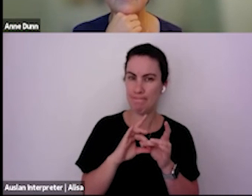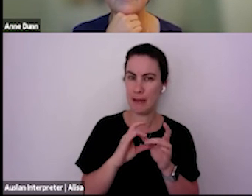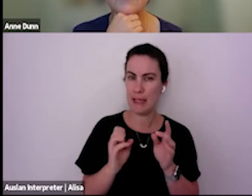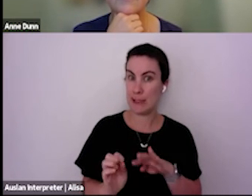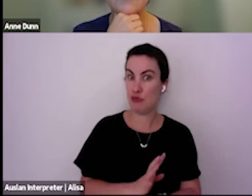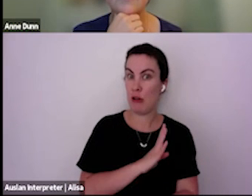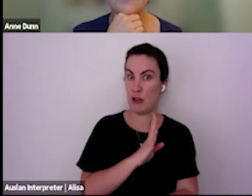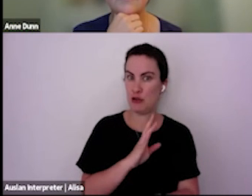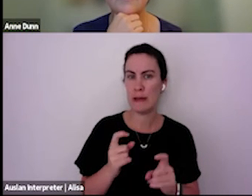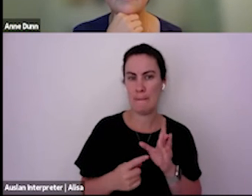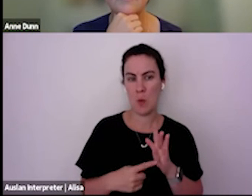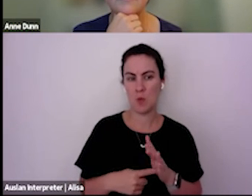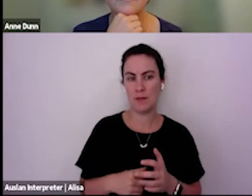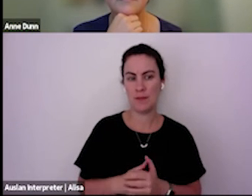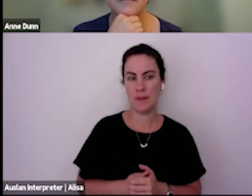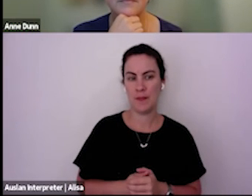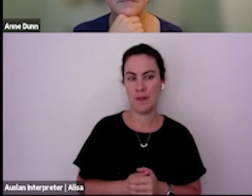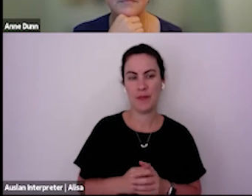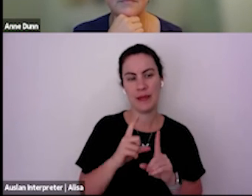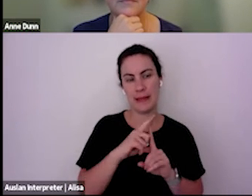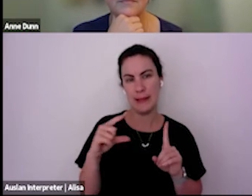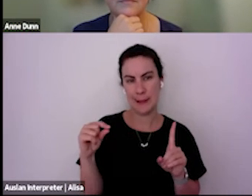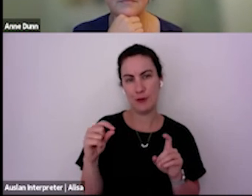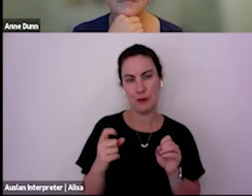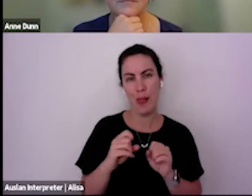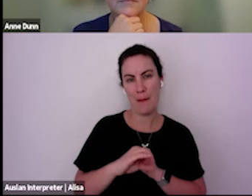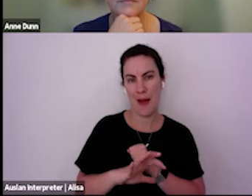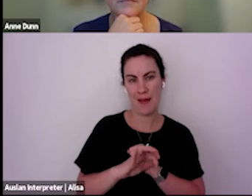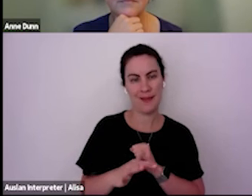Digital marketing is only becoming more and more important.